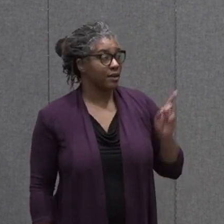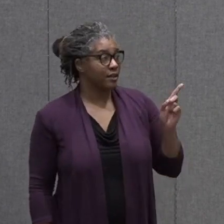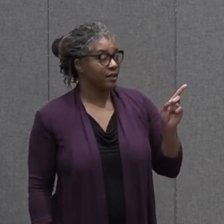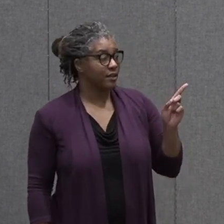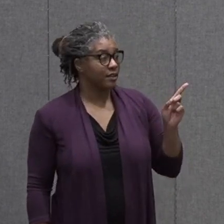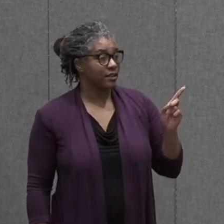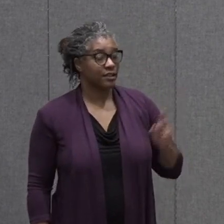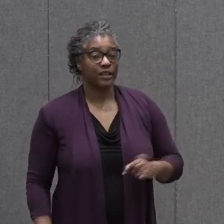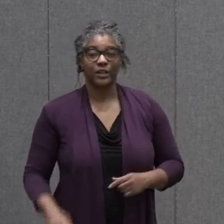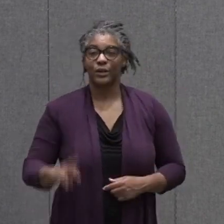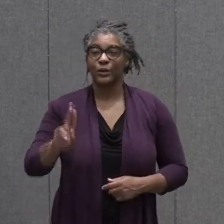u.